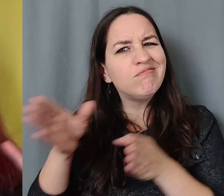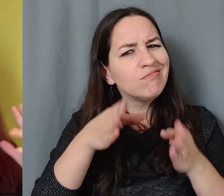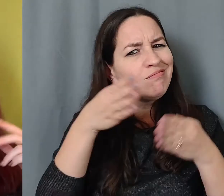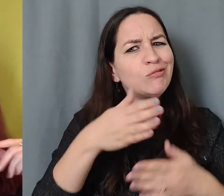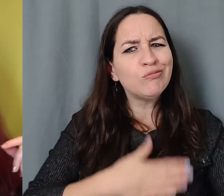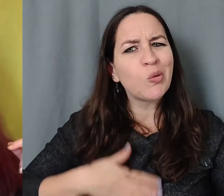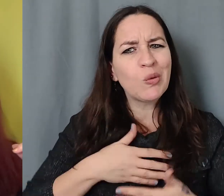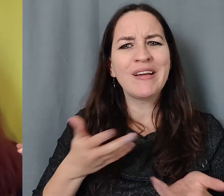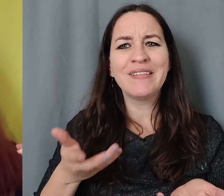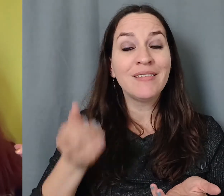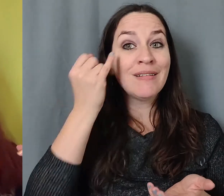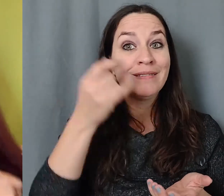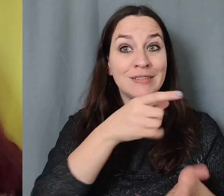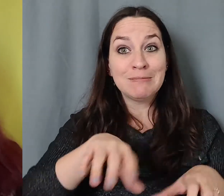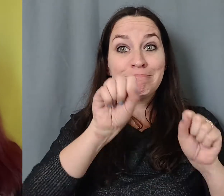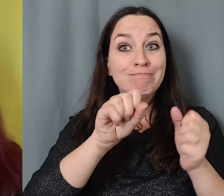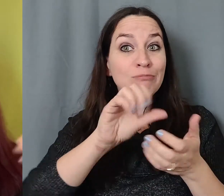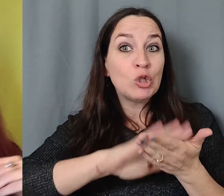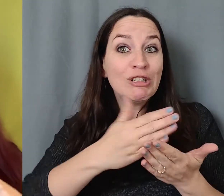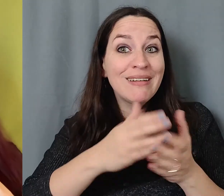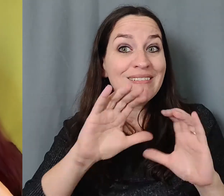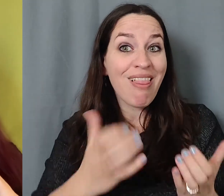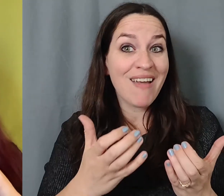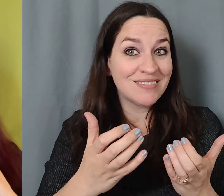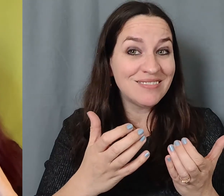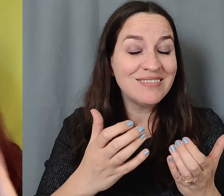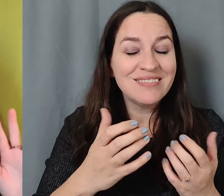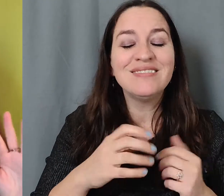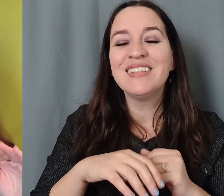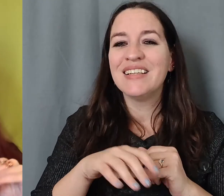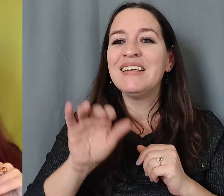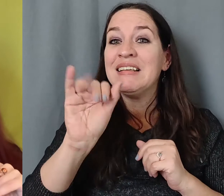Let's say I take a cooking class. Let's say I take a cooking class and I go and I've never taken a cooking class